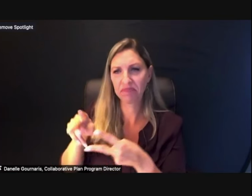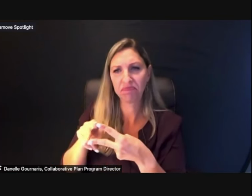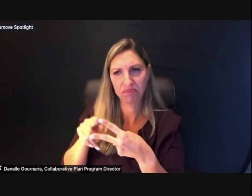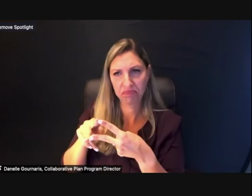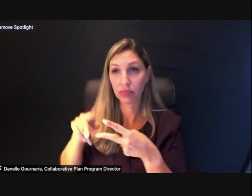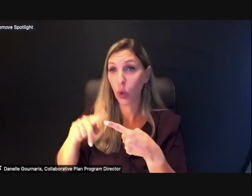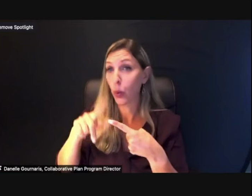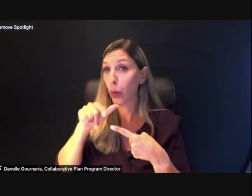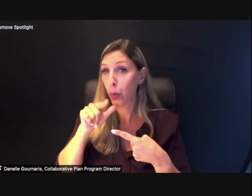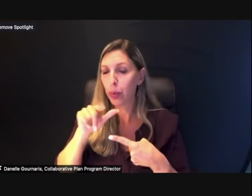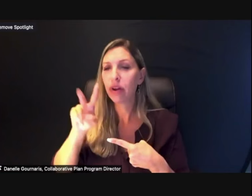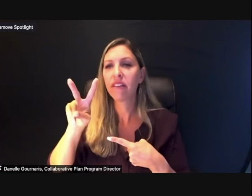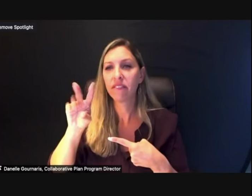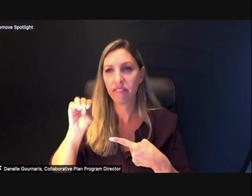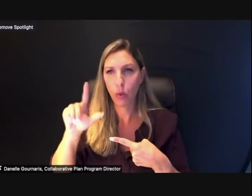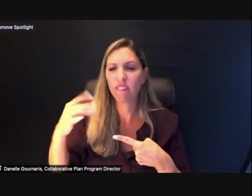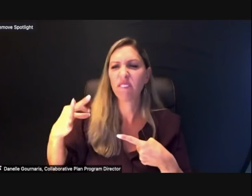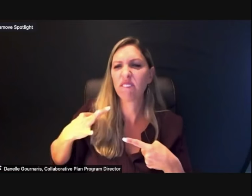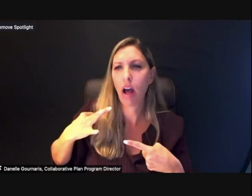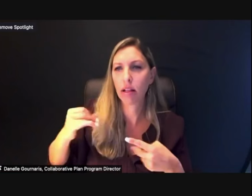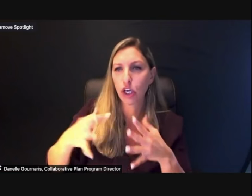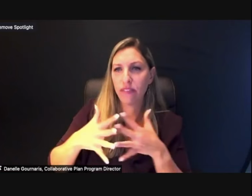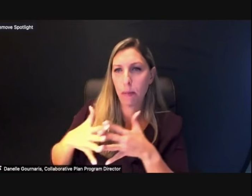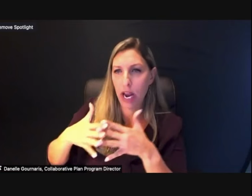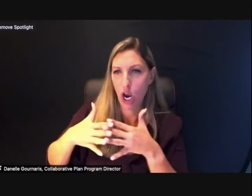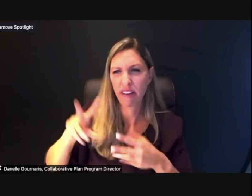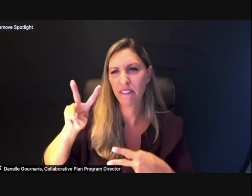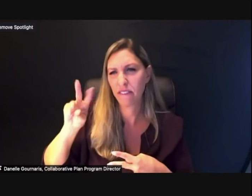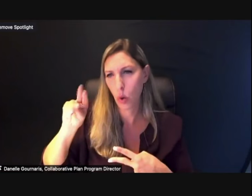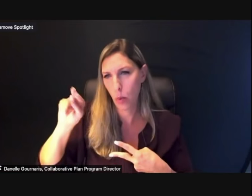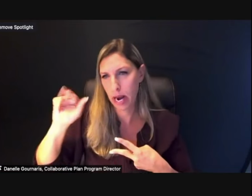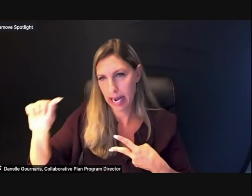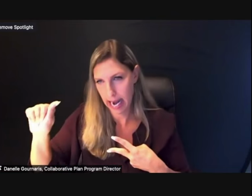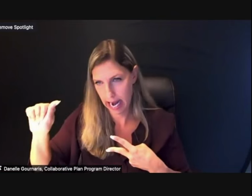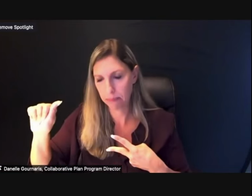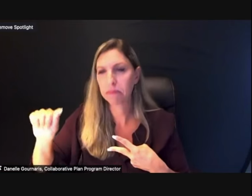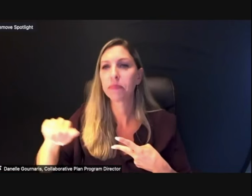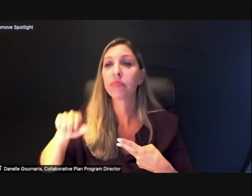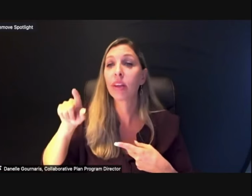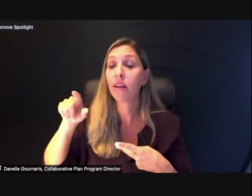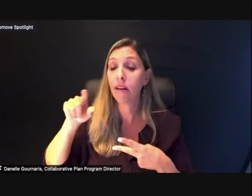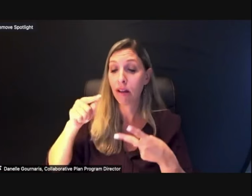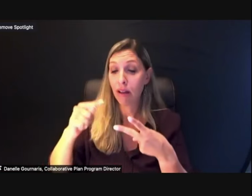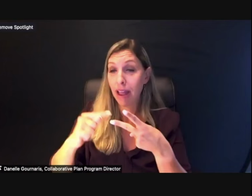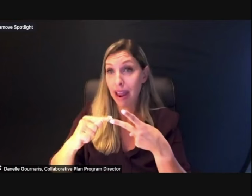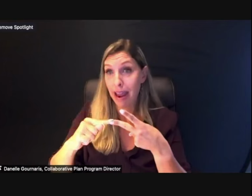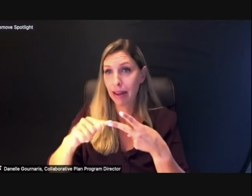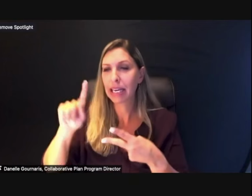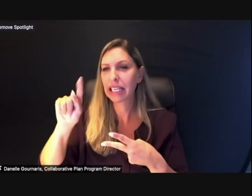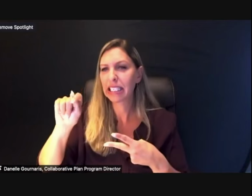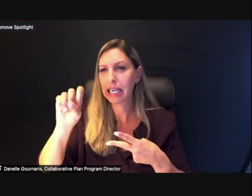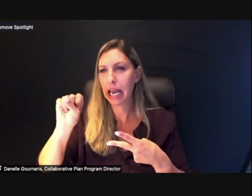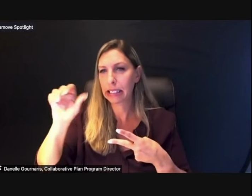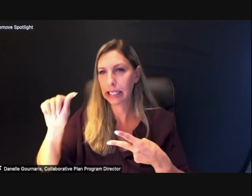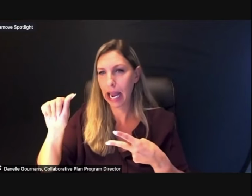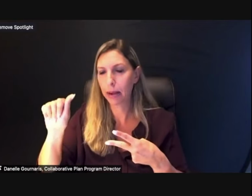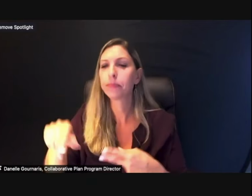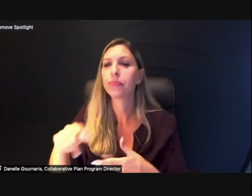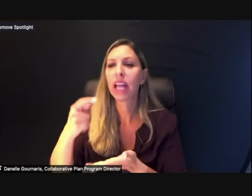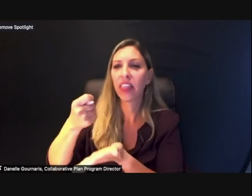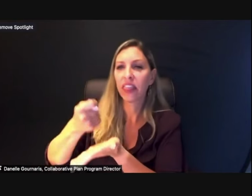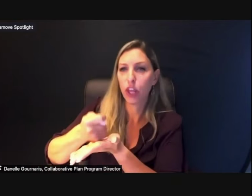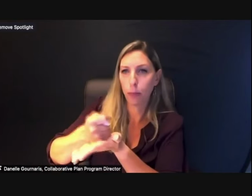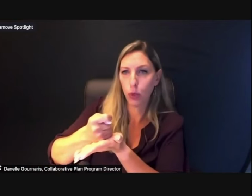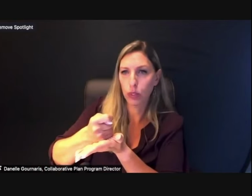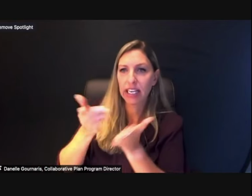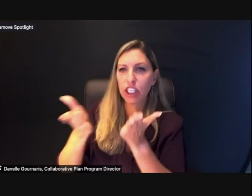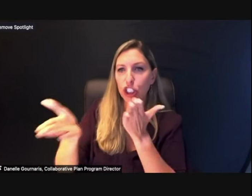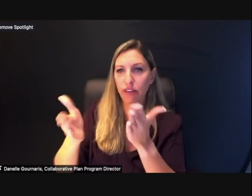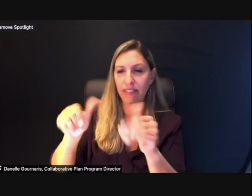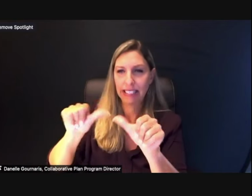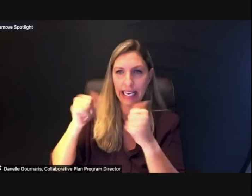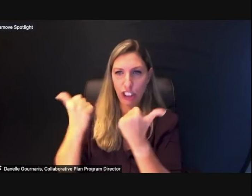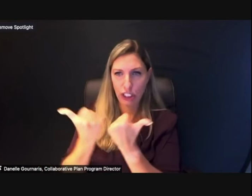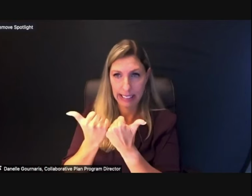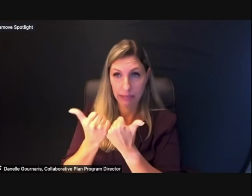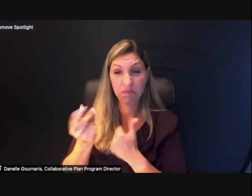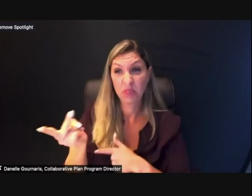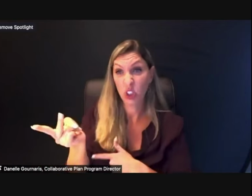They are Volunteers of America (VONA) and Therapeutic Services Agency (TSA).